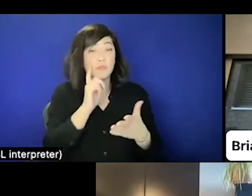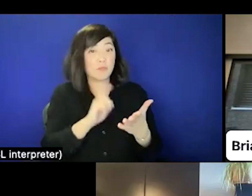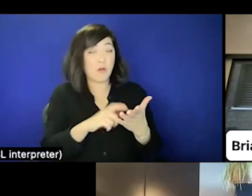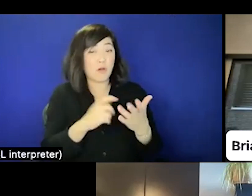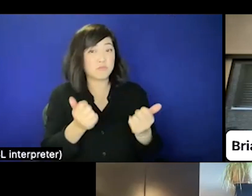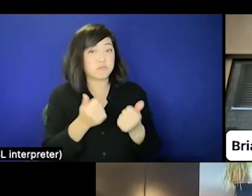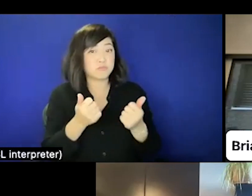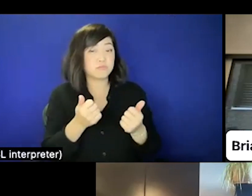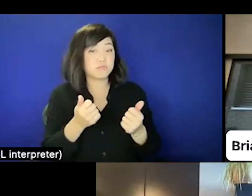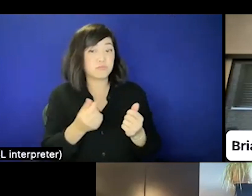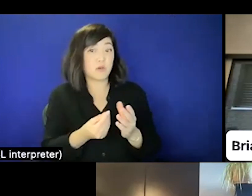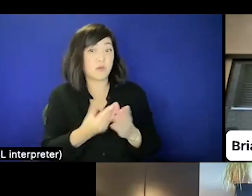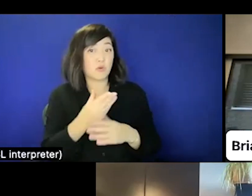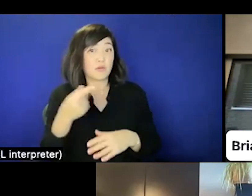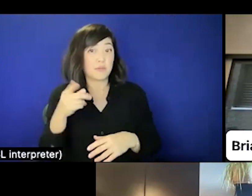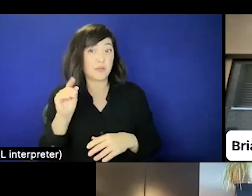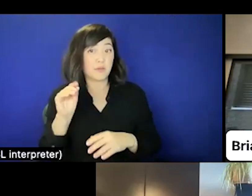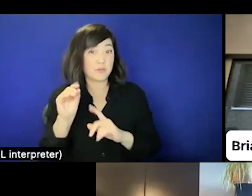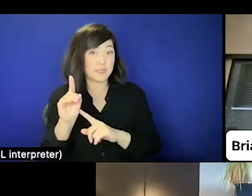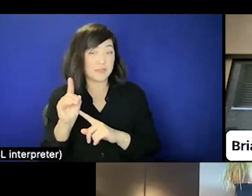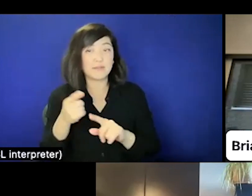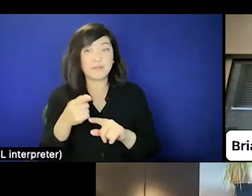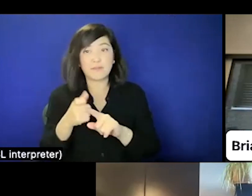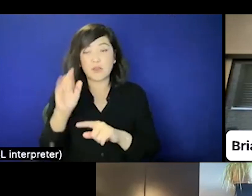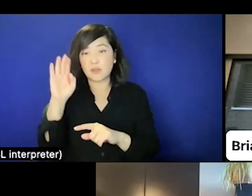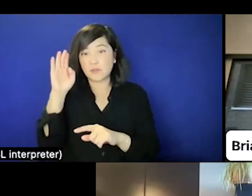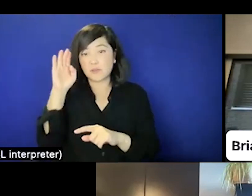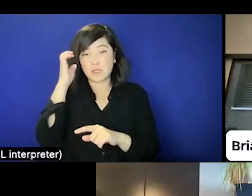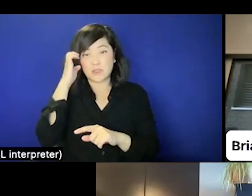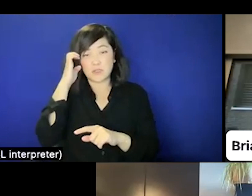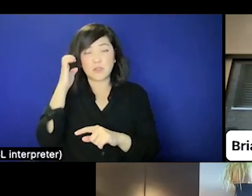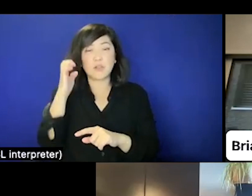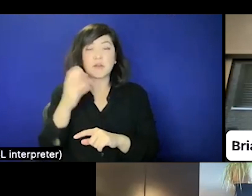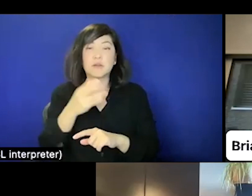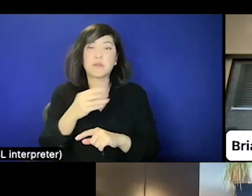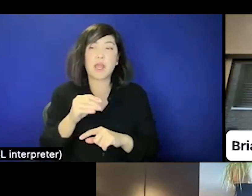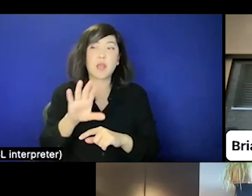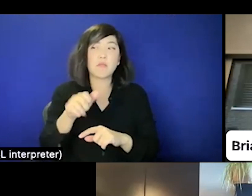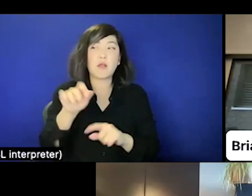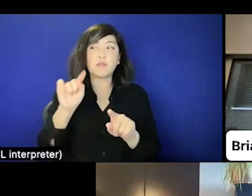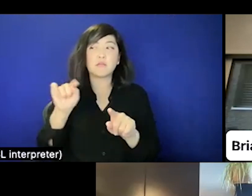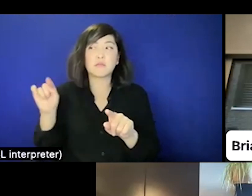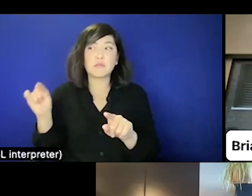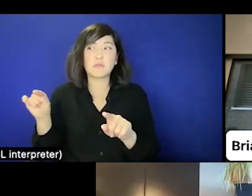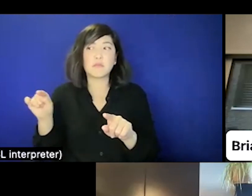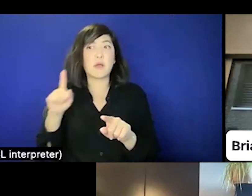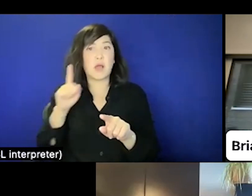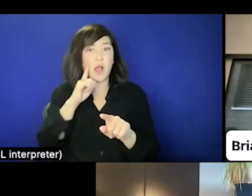both in the UK and in Europe. And I think that's going to continue to sustain. And while I'm not